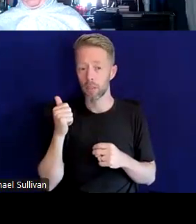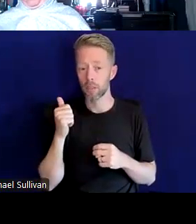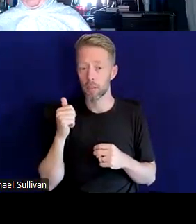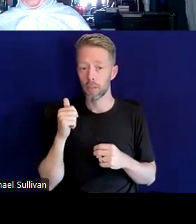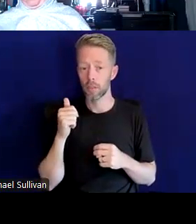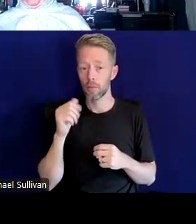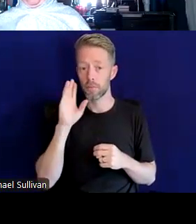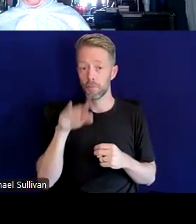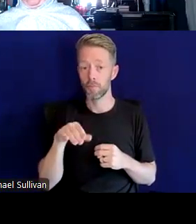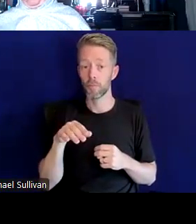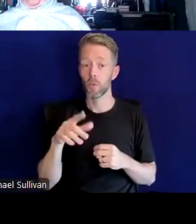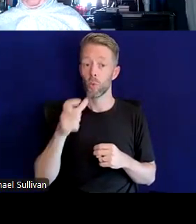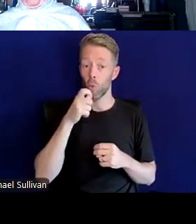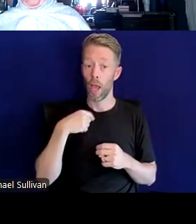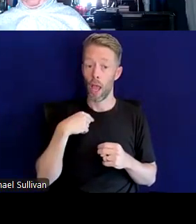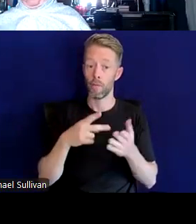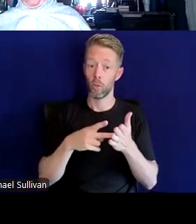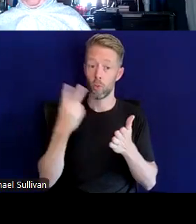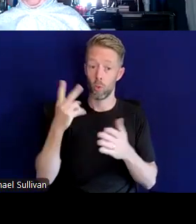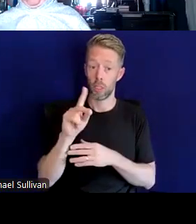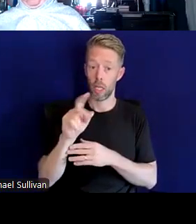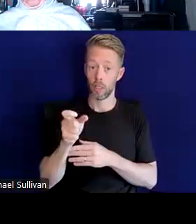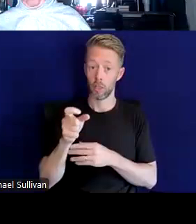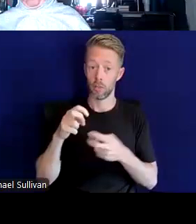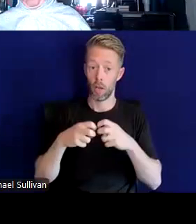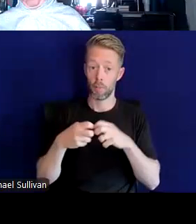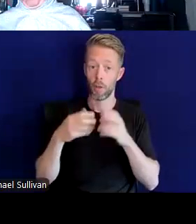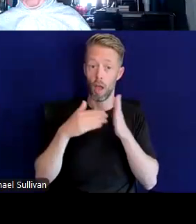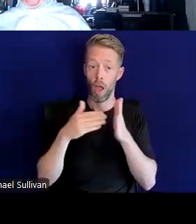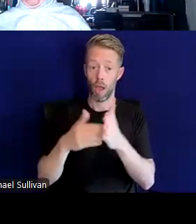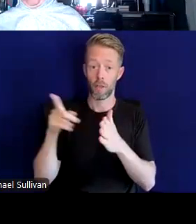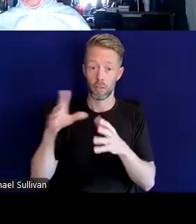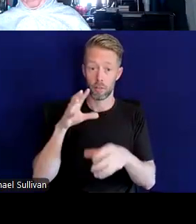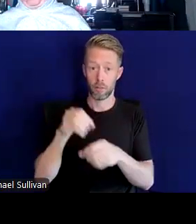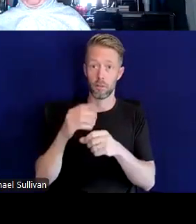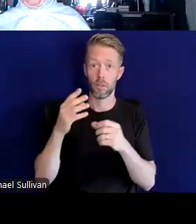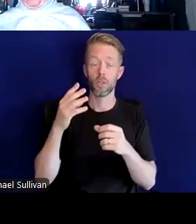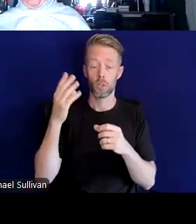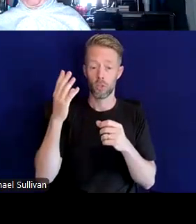problem because it's no surprise that people with dual diagnosis problems often do end up in